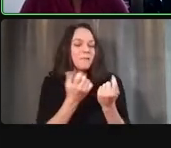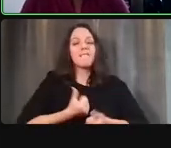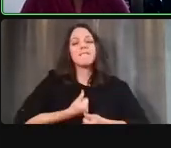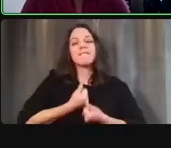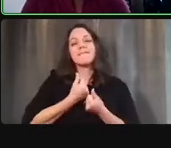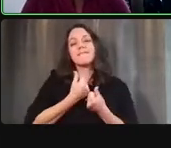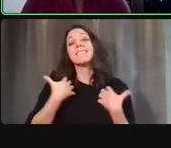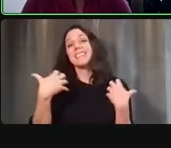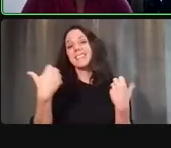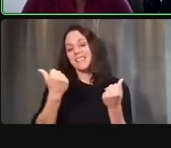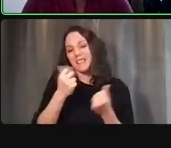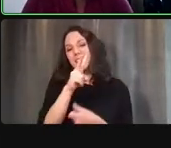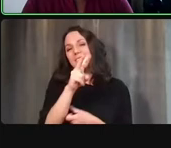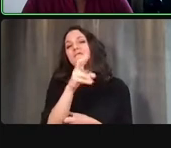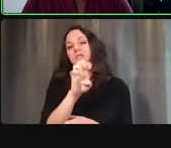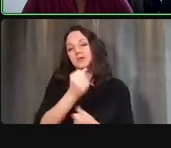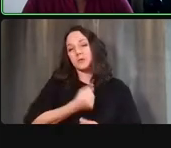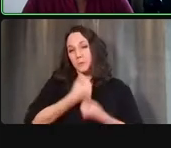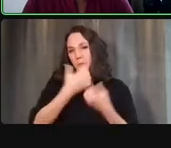Next slide, please.